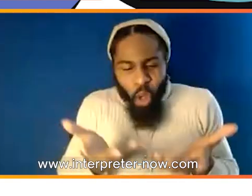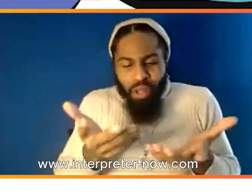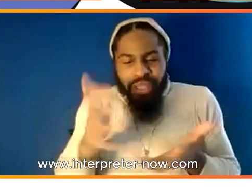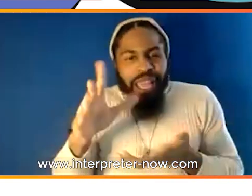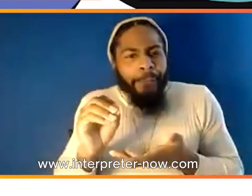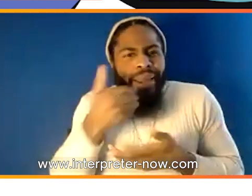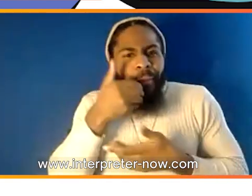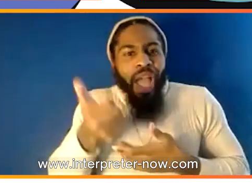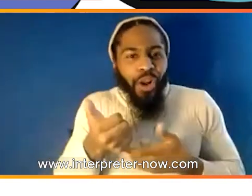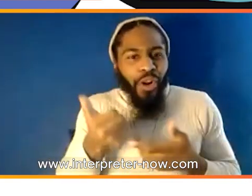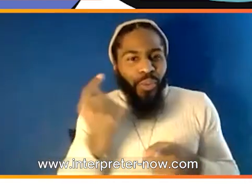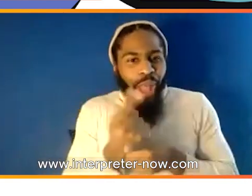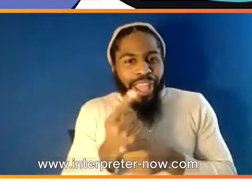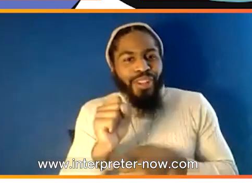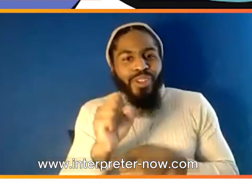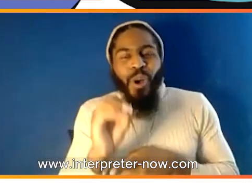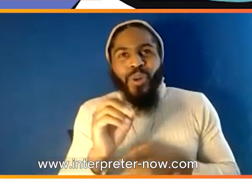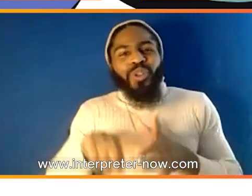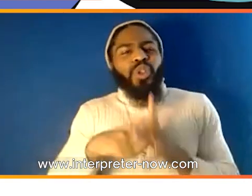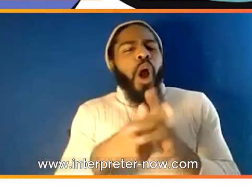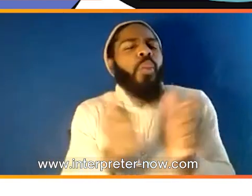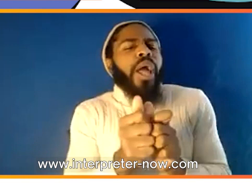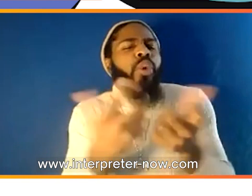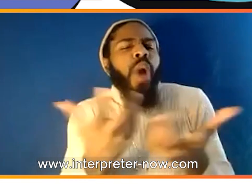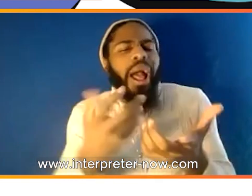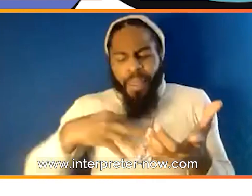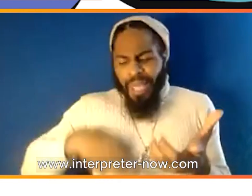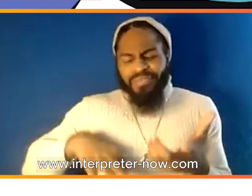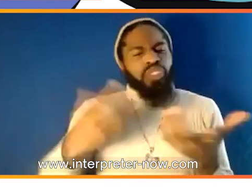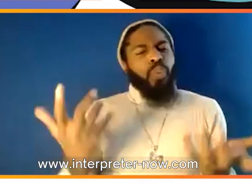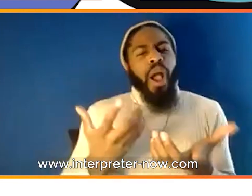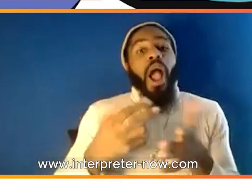if you start there with what the outcomes are, men are opening their eyes going, wow,